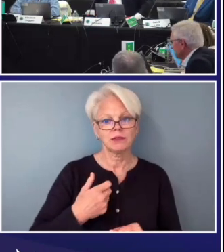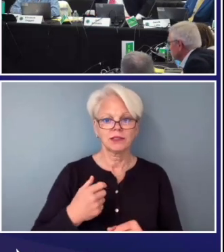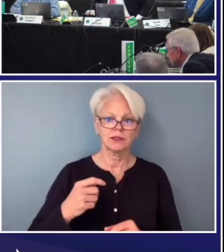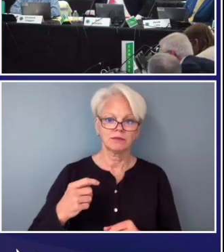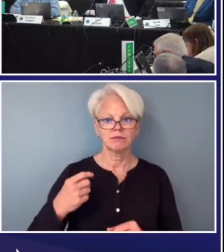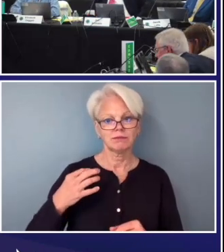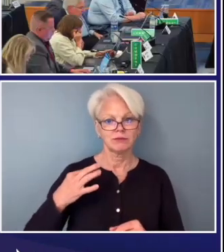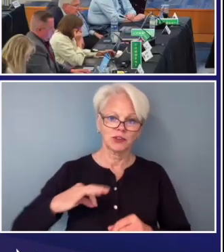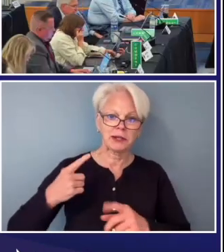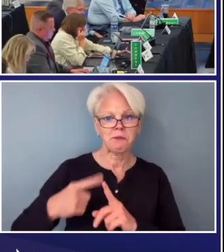Jennifer, please.